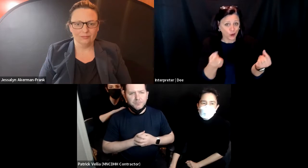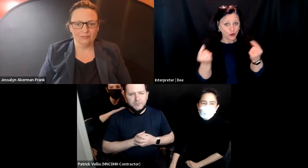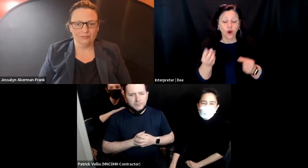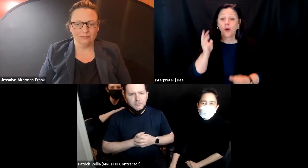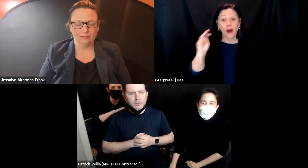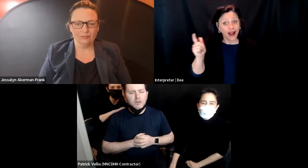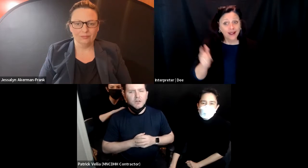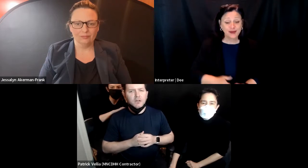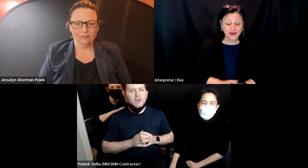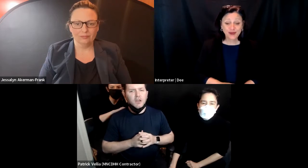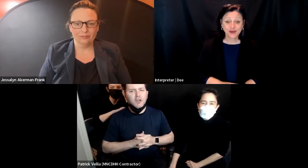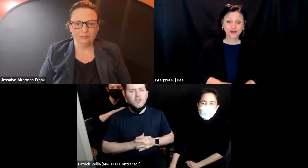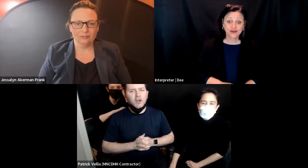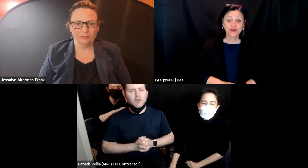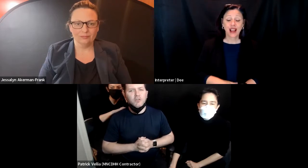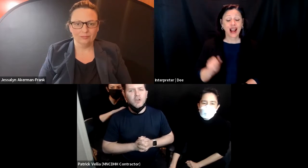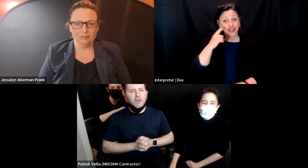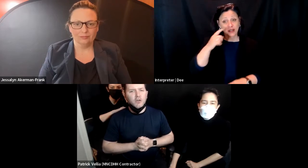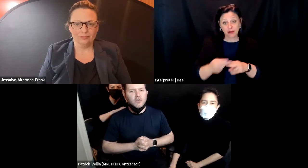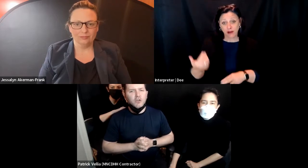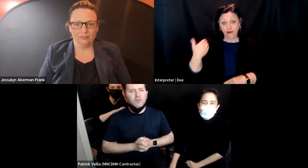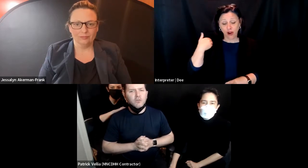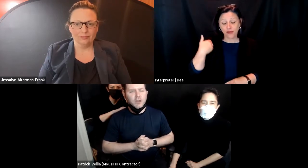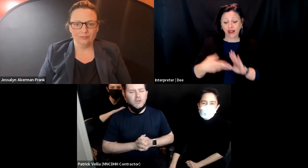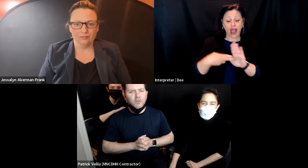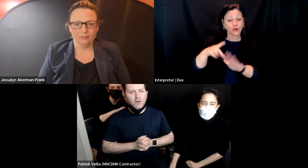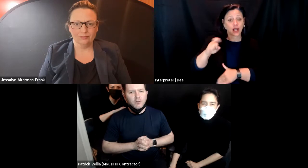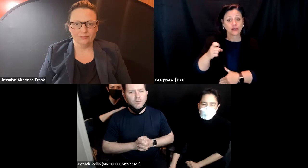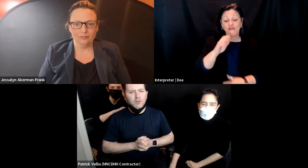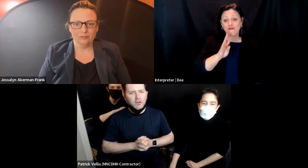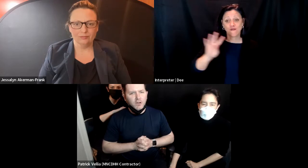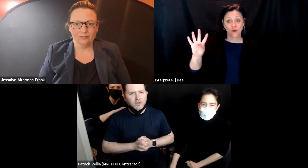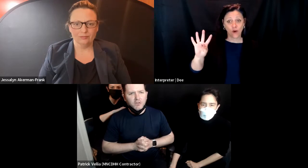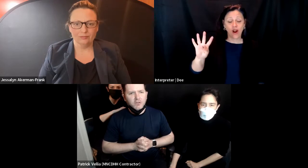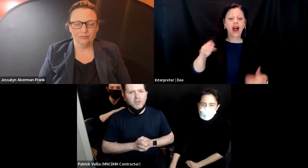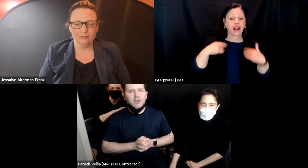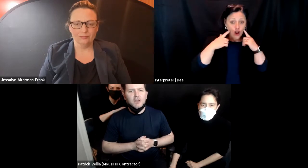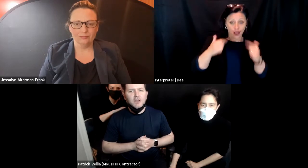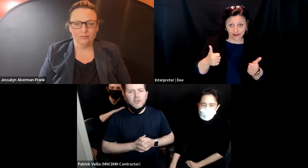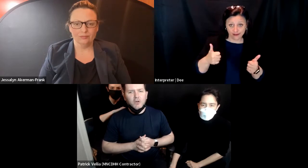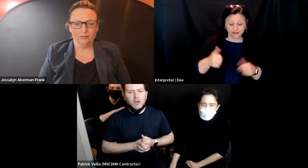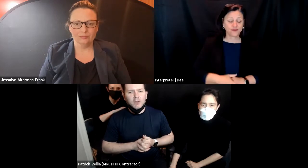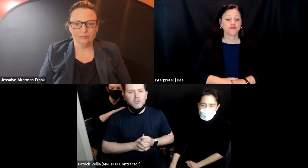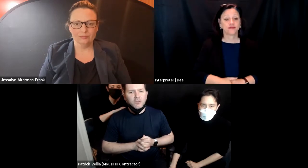So, how do I communicate?